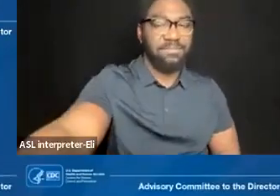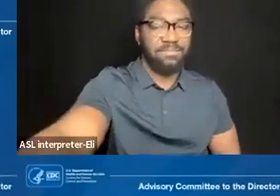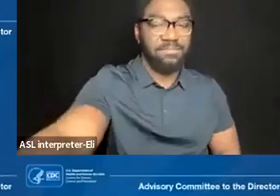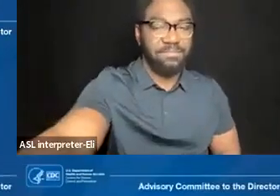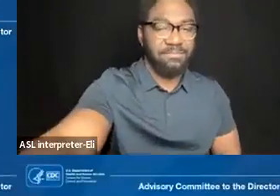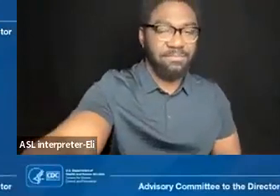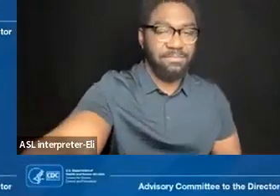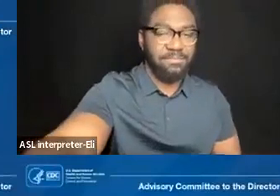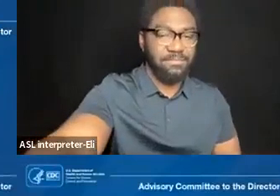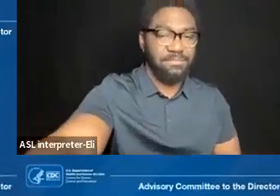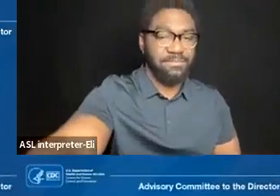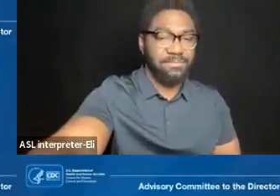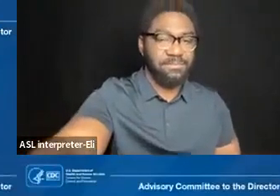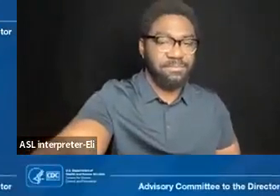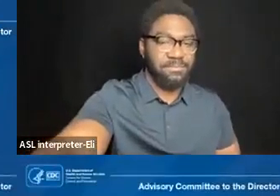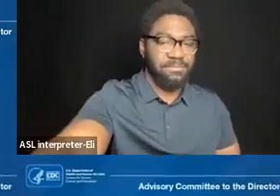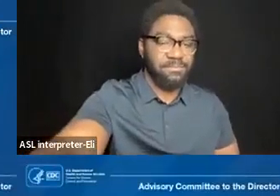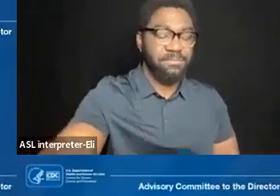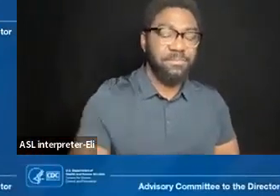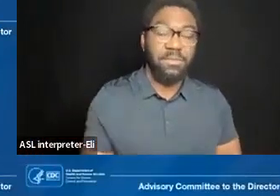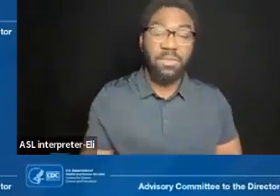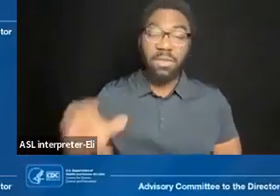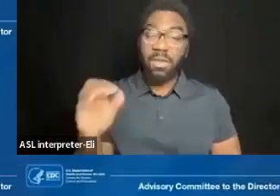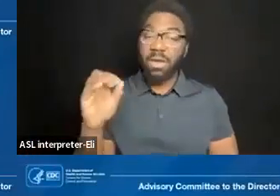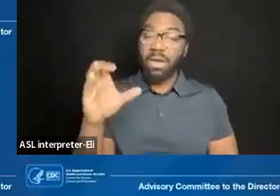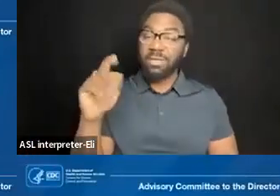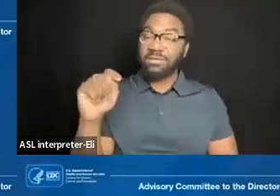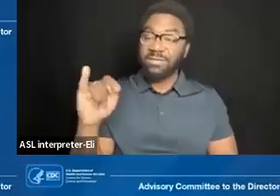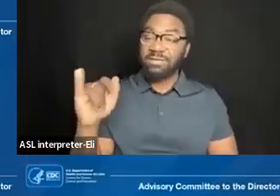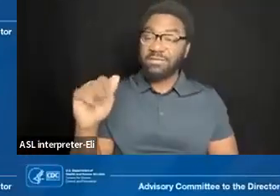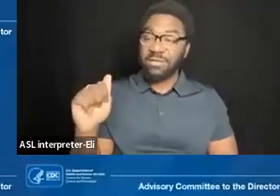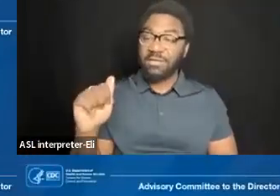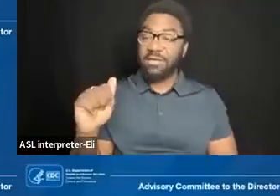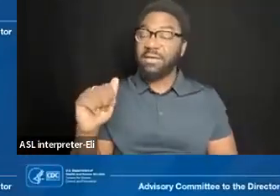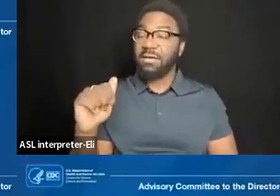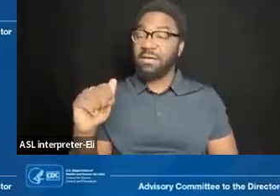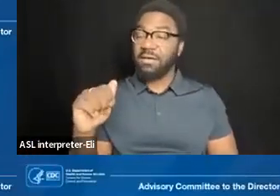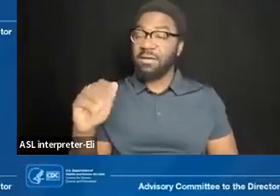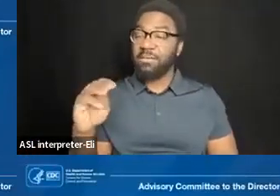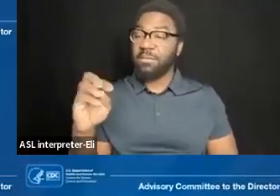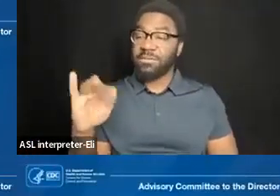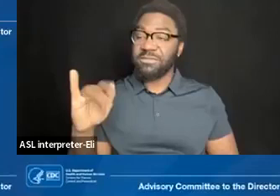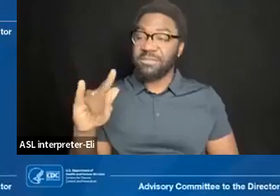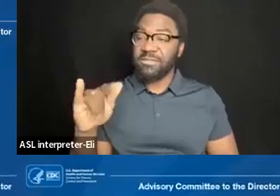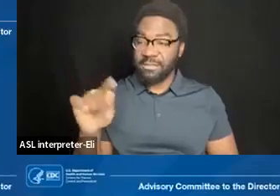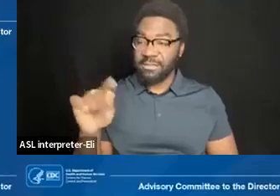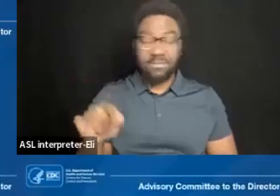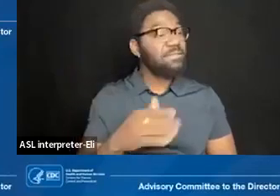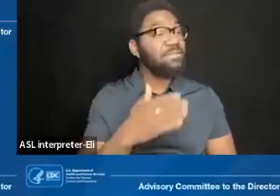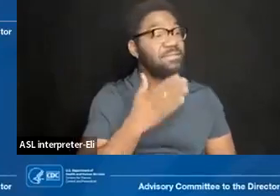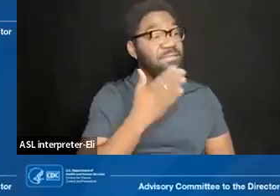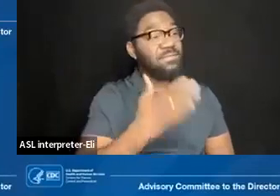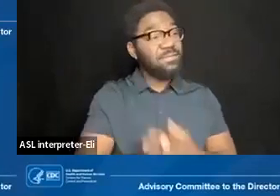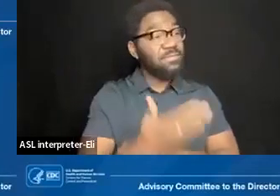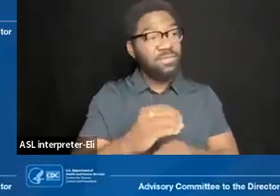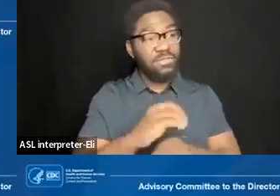Octavio Martinez. Good morning, David. I have no conflicts of interest. Good morning, Octavio. Rhonda Meadows.